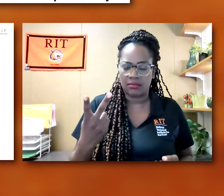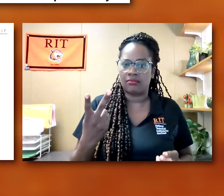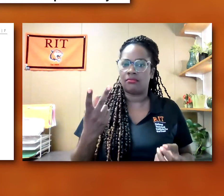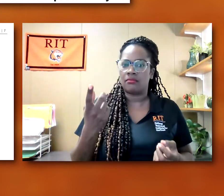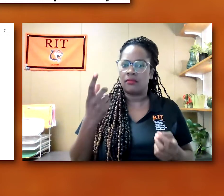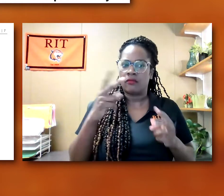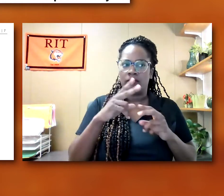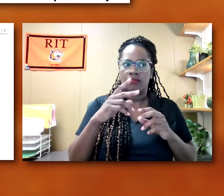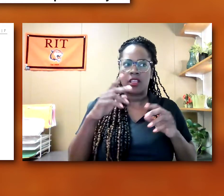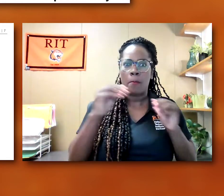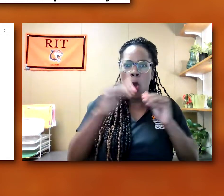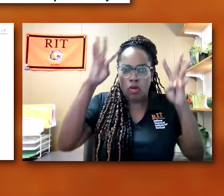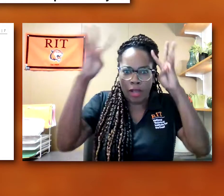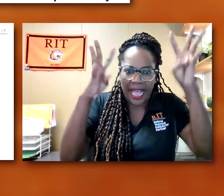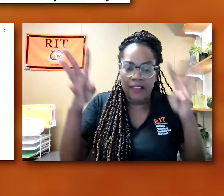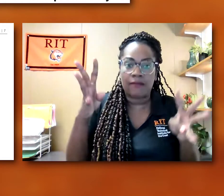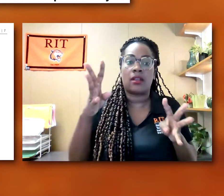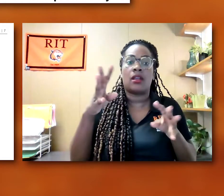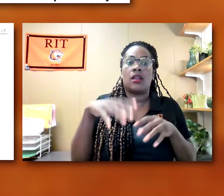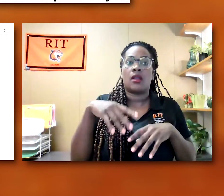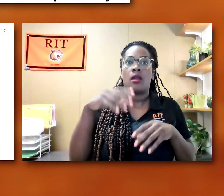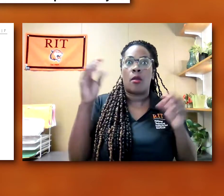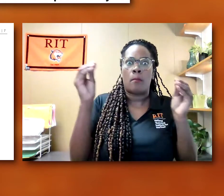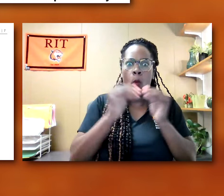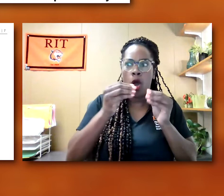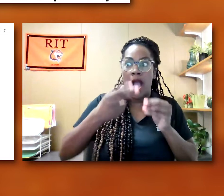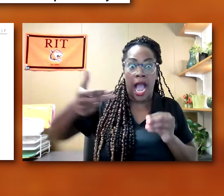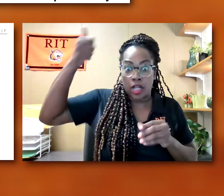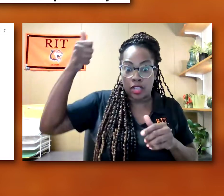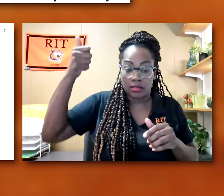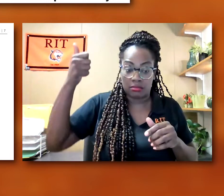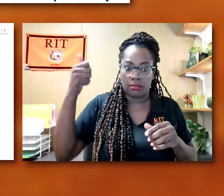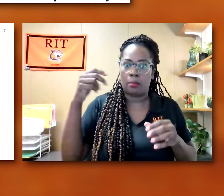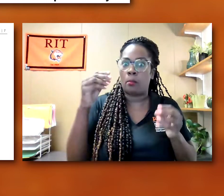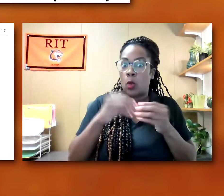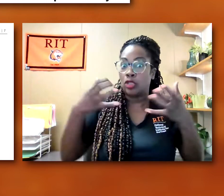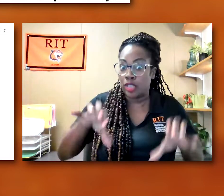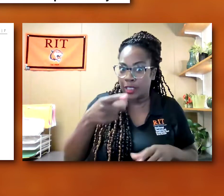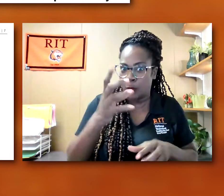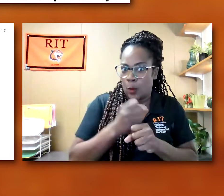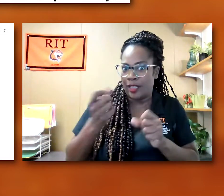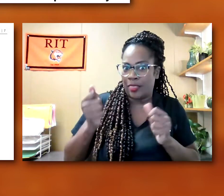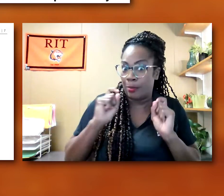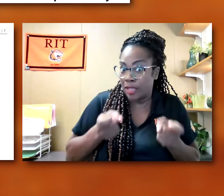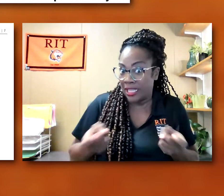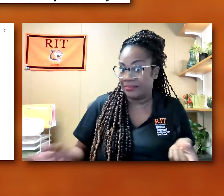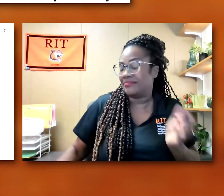but what we want to see is more creativity from you all from really tall heights,